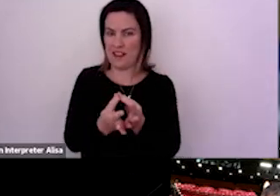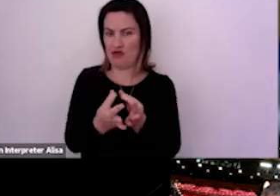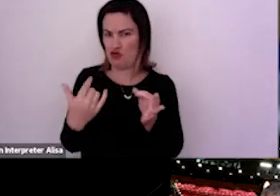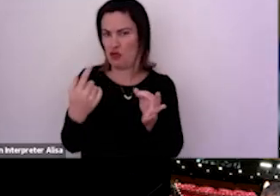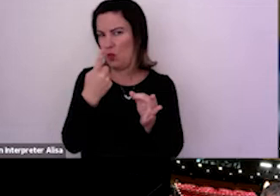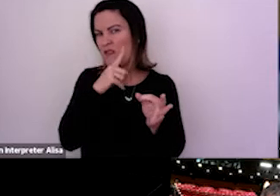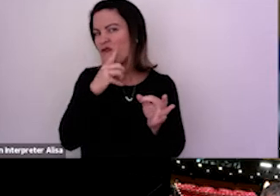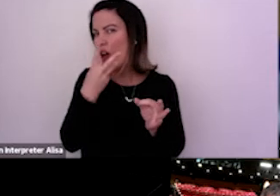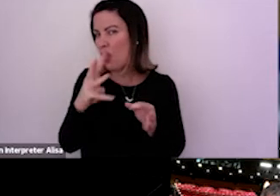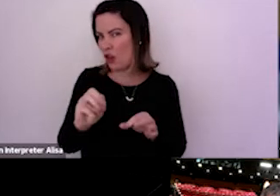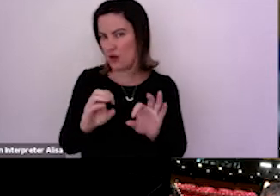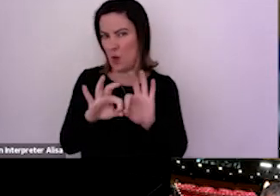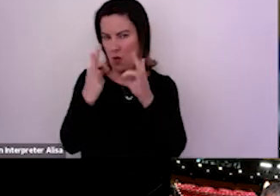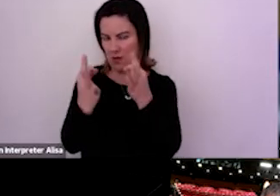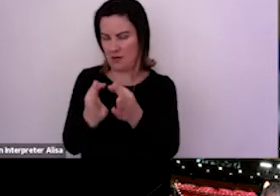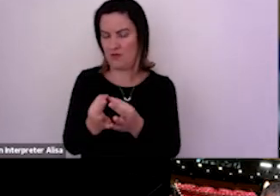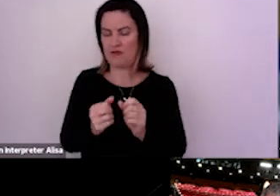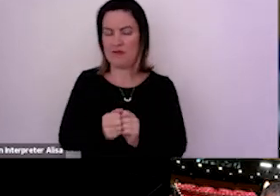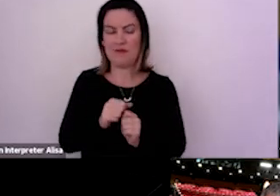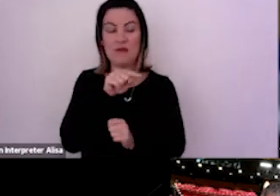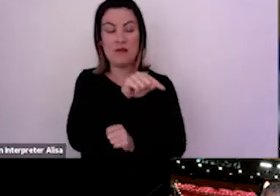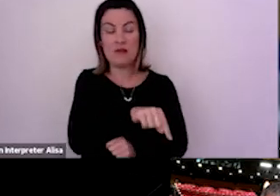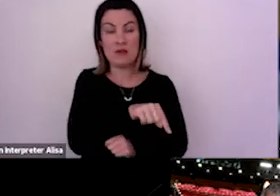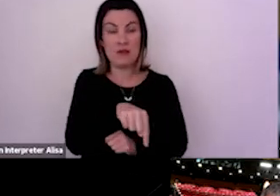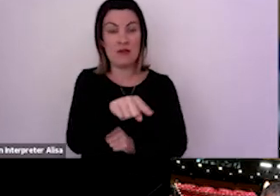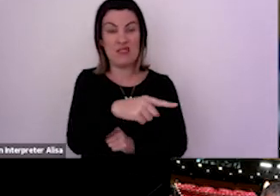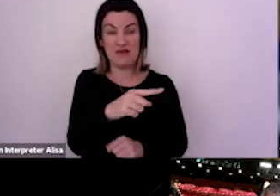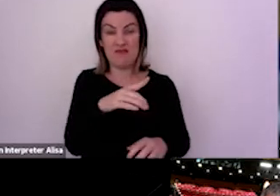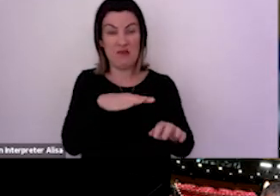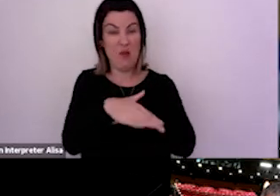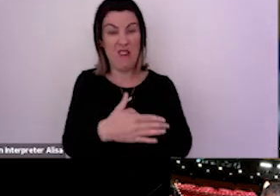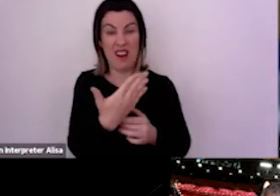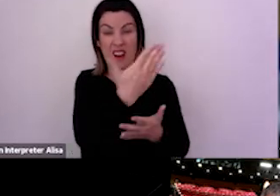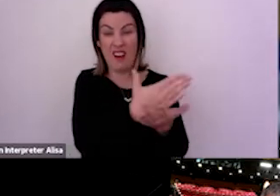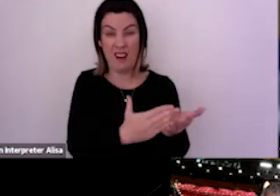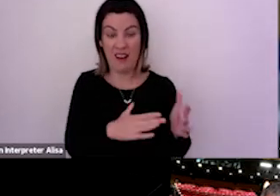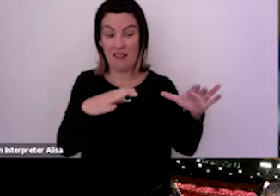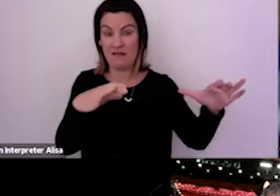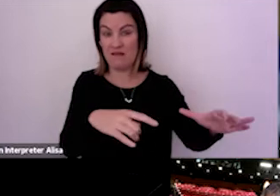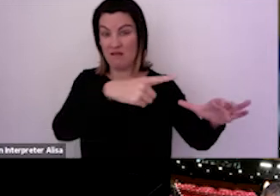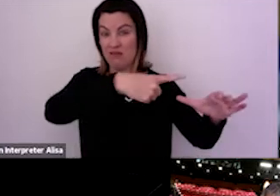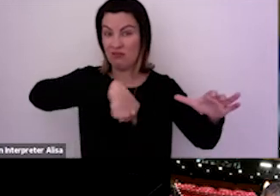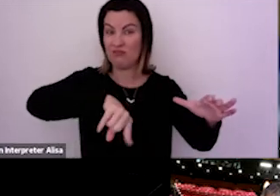in early July. Obviously, with lockdowns avblingting activity in several -- affecting activity in several states,